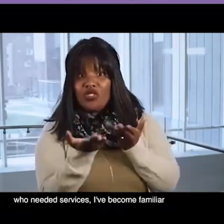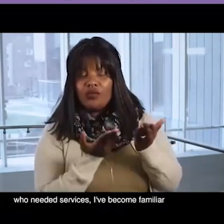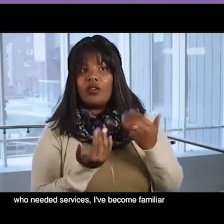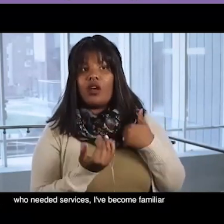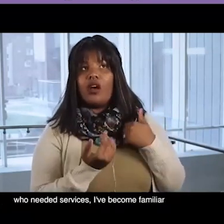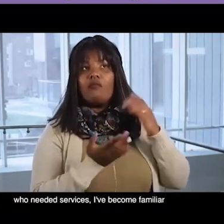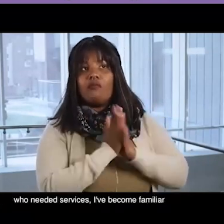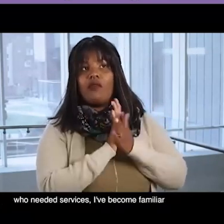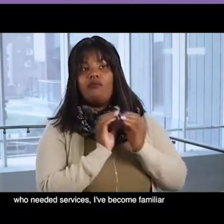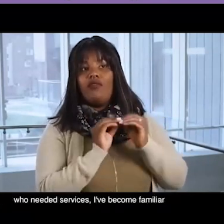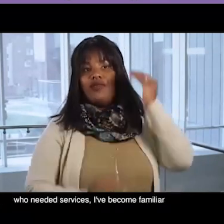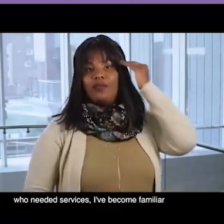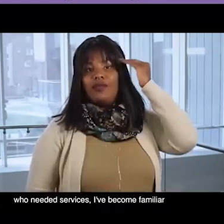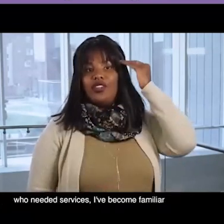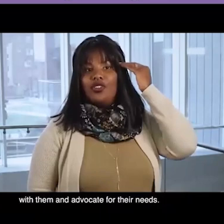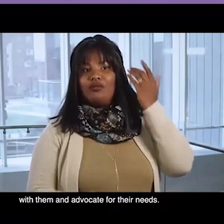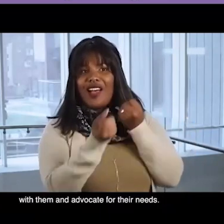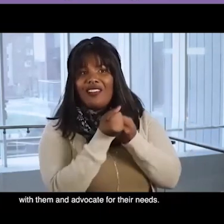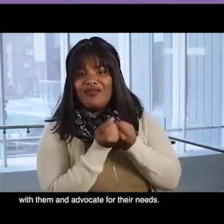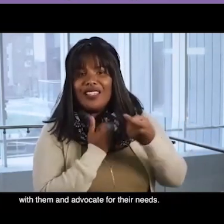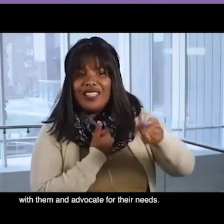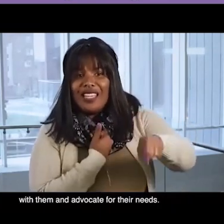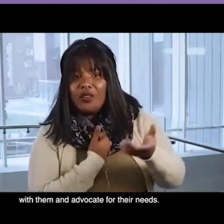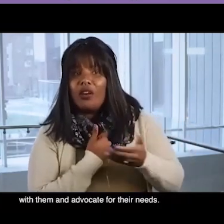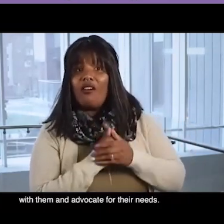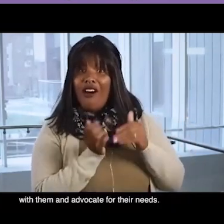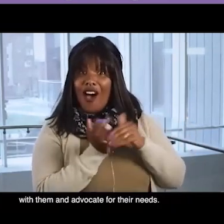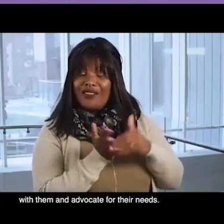who needs services I become familiar with them, and I advocate for their needs.